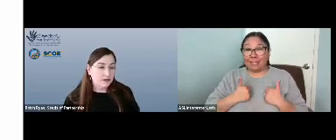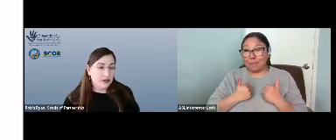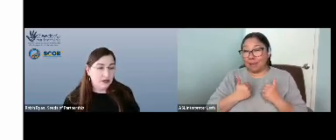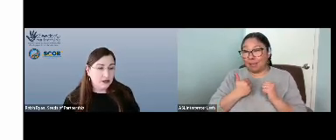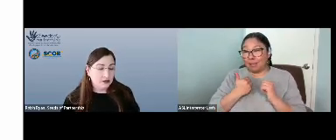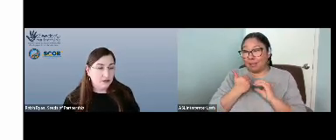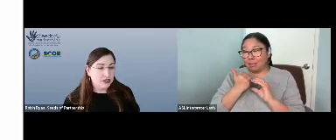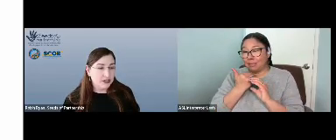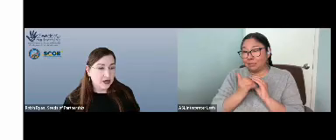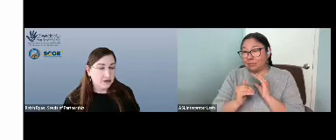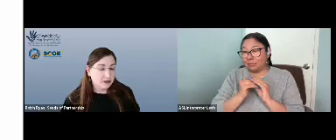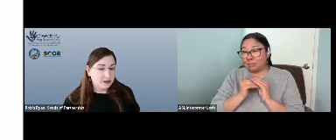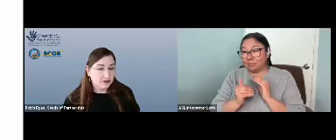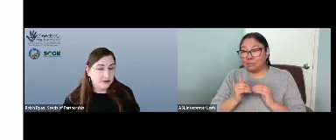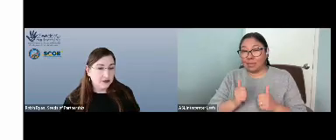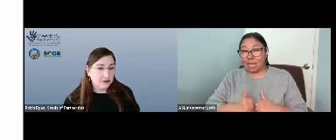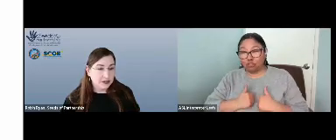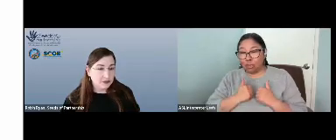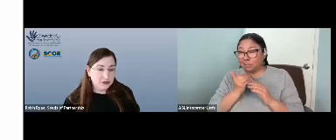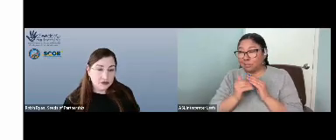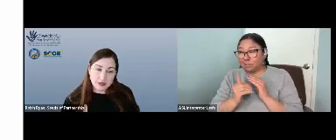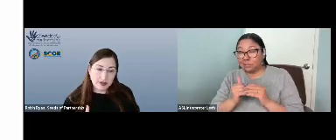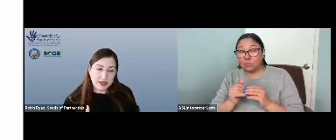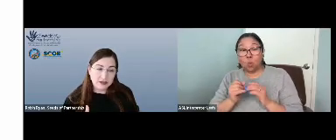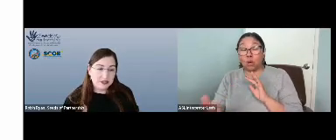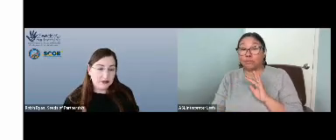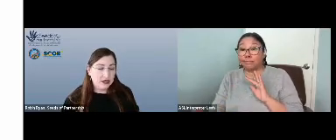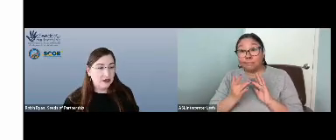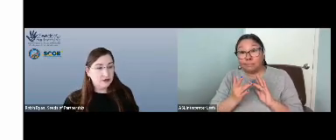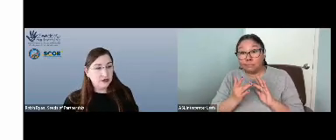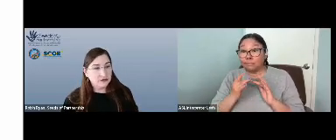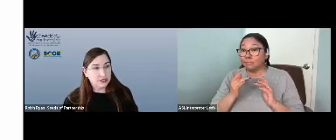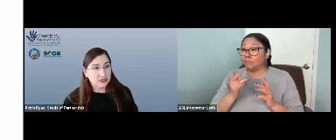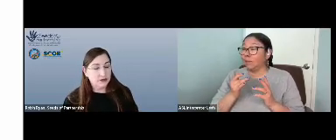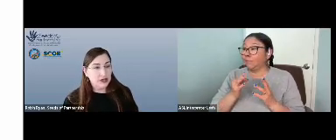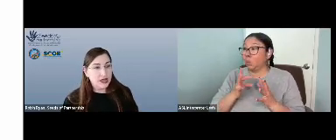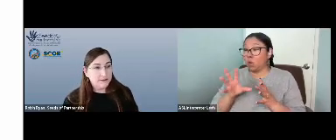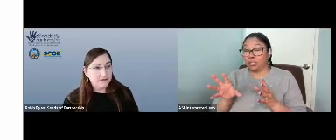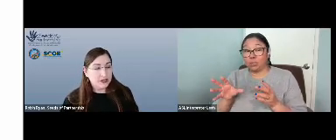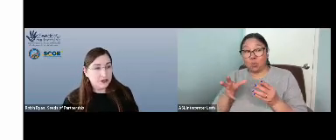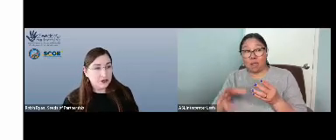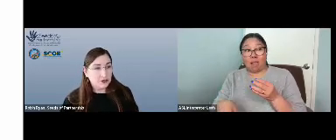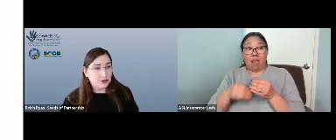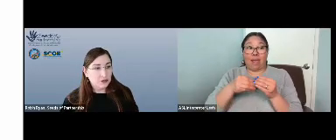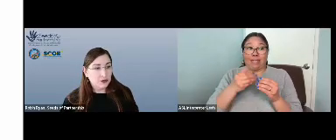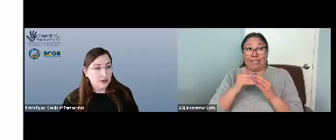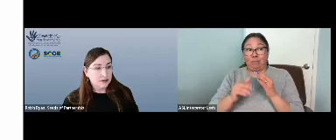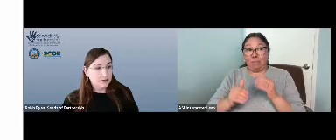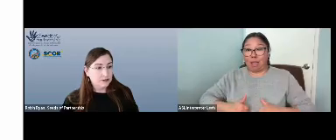um you know, reach out if you'd like to put your email address. Great. Otherwise, reach out to